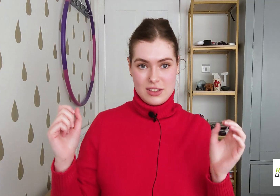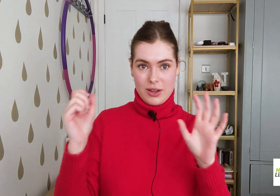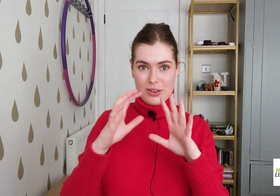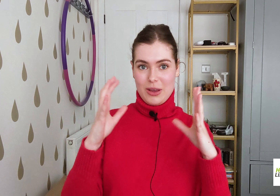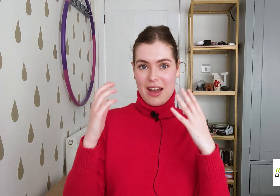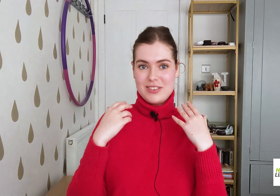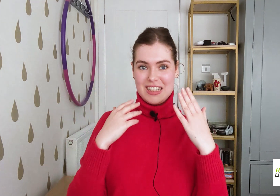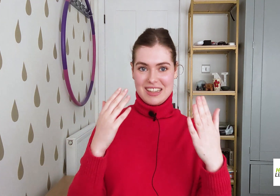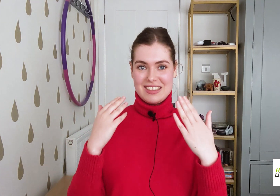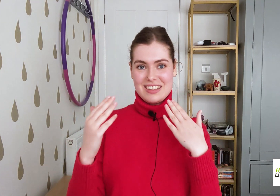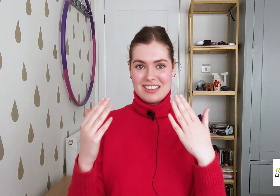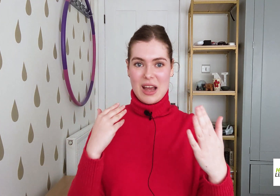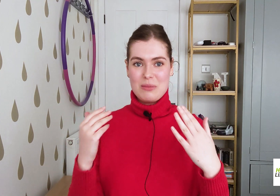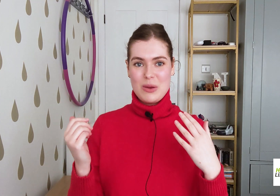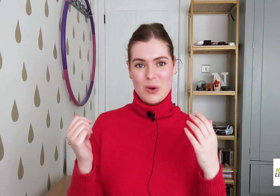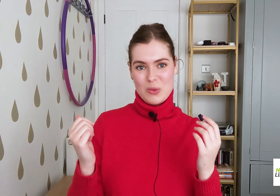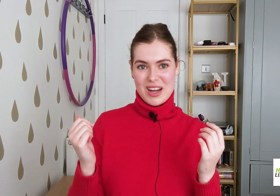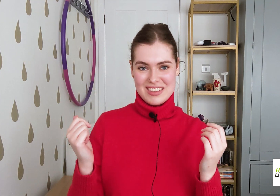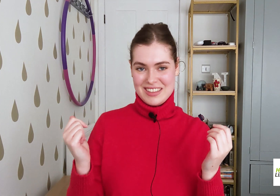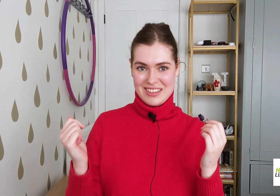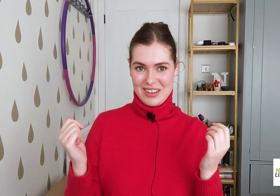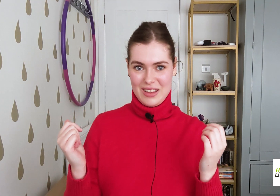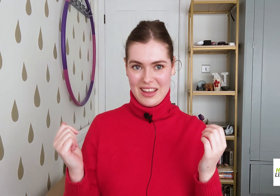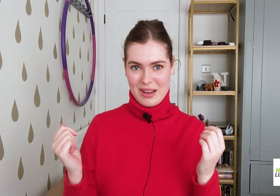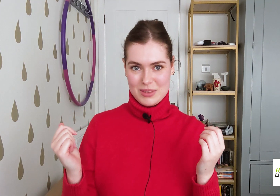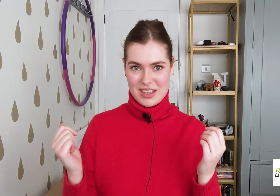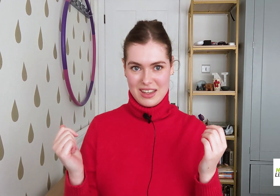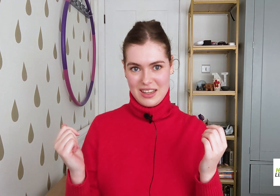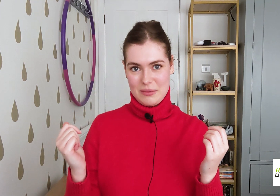So you have to tell me what words you think I'm signing.